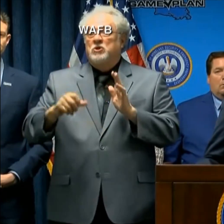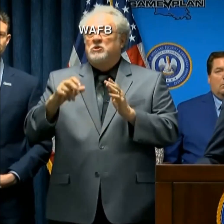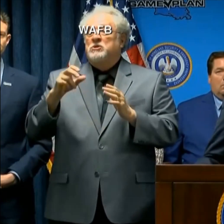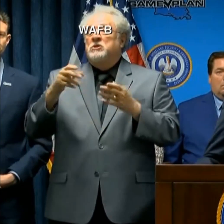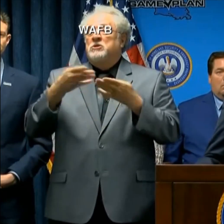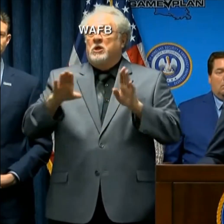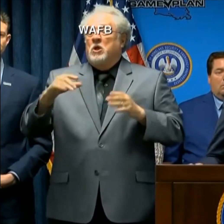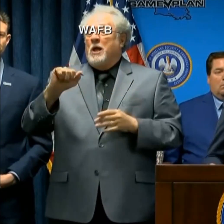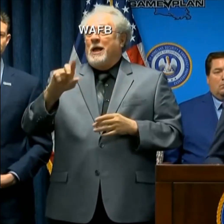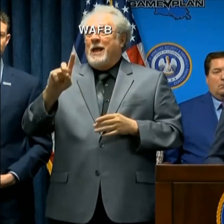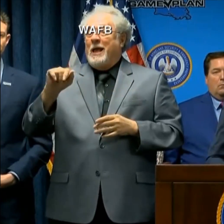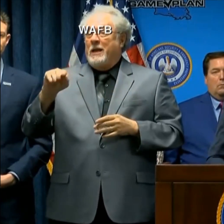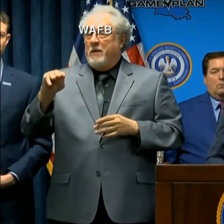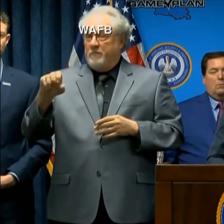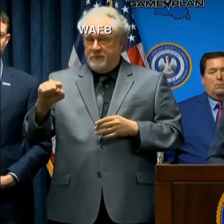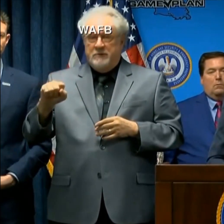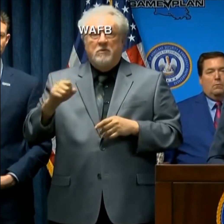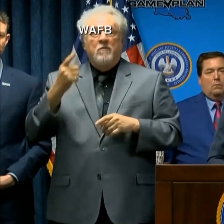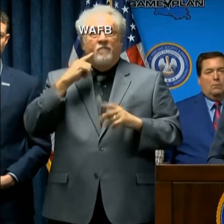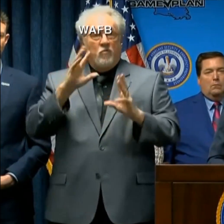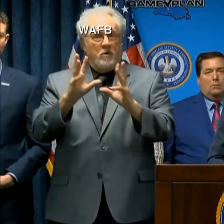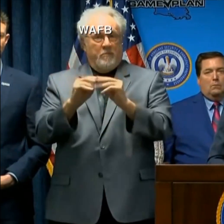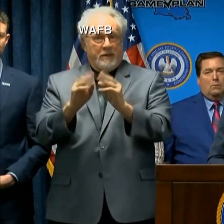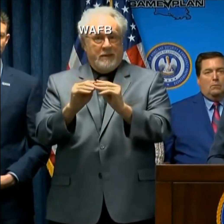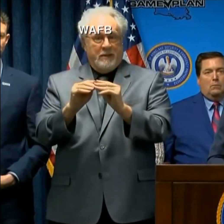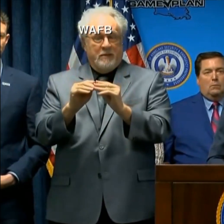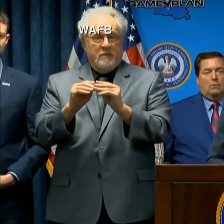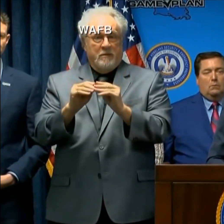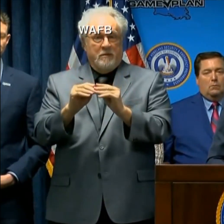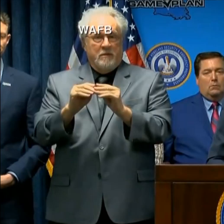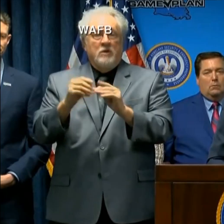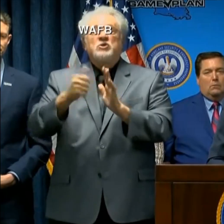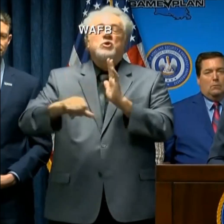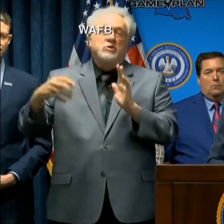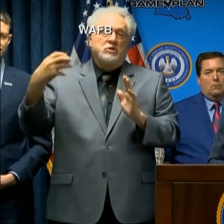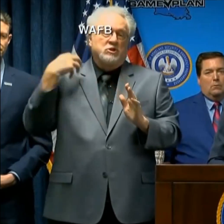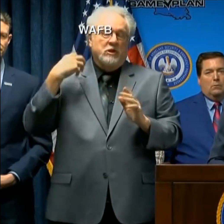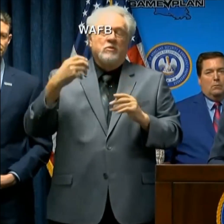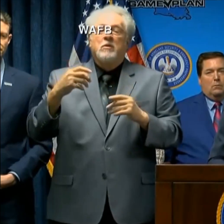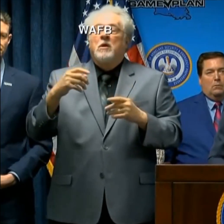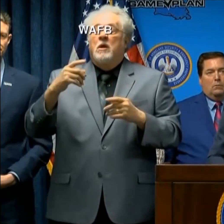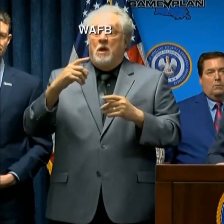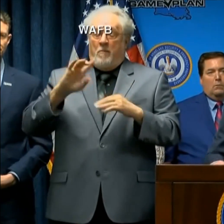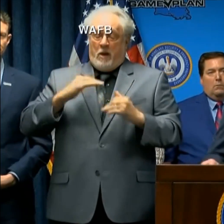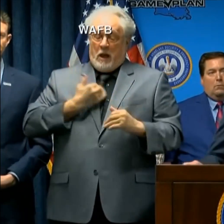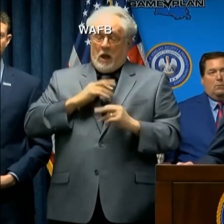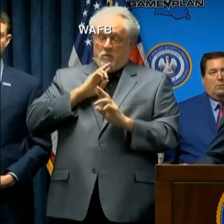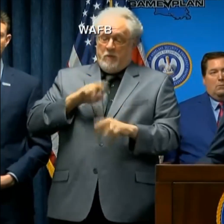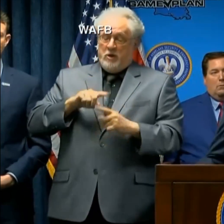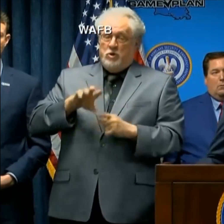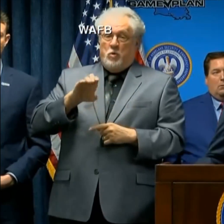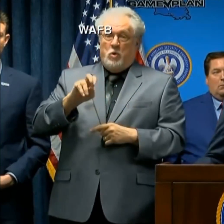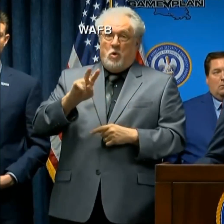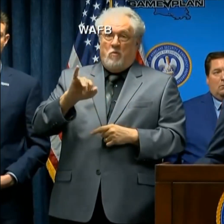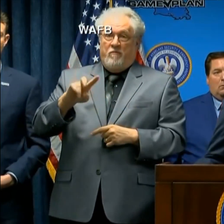Adams for a meeting about our response dacovia 19 here in Louisiana we're going